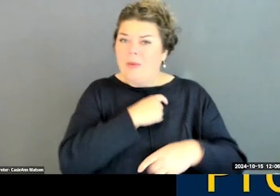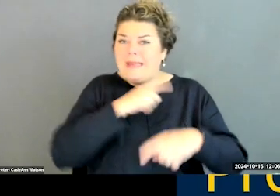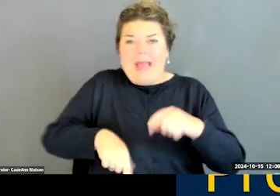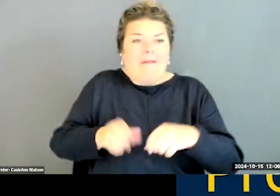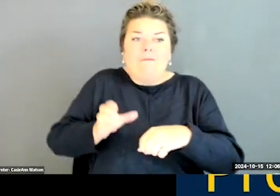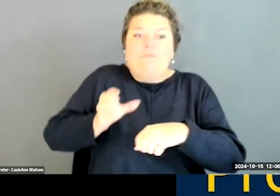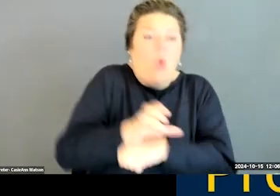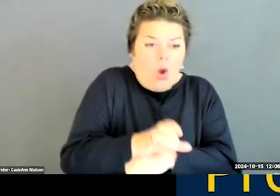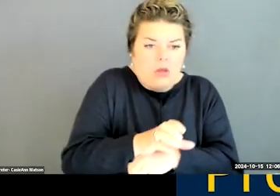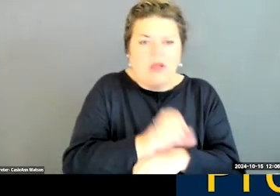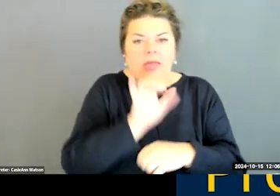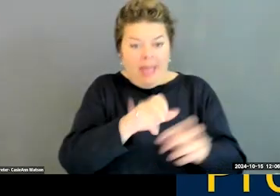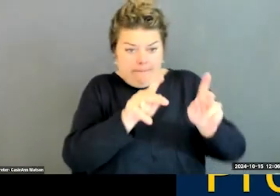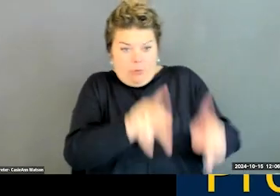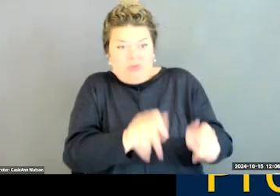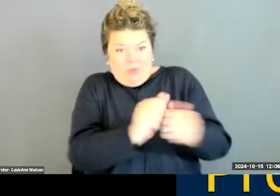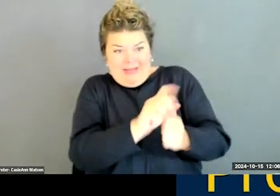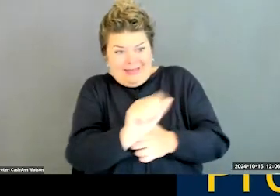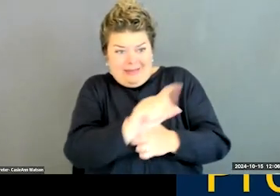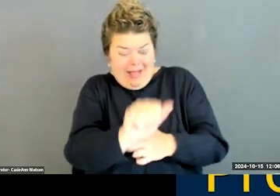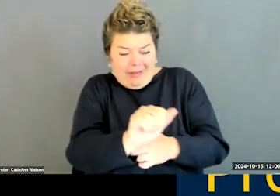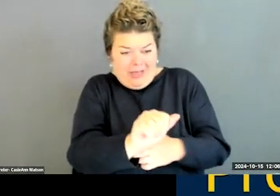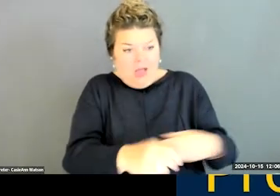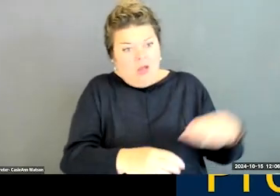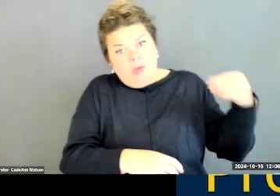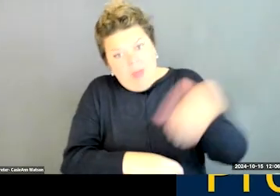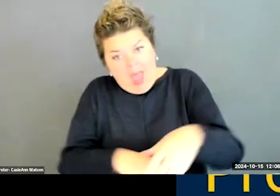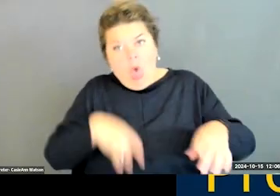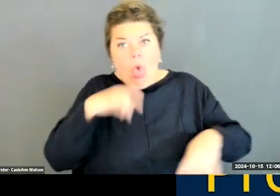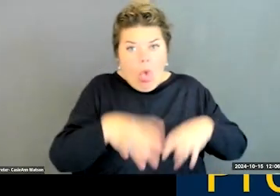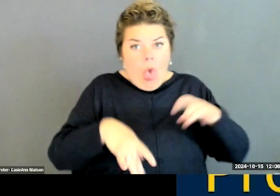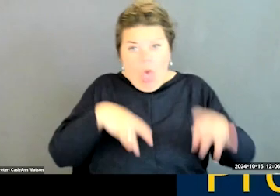on the individual with a disability to cover the cost of providing the accommodation,